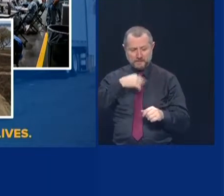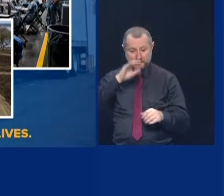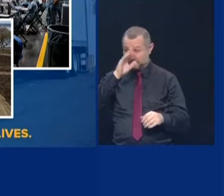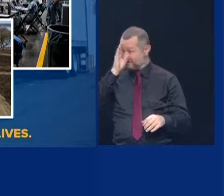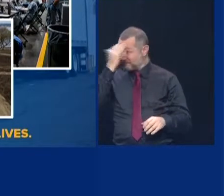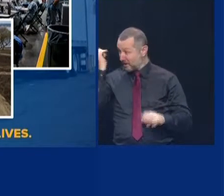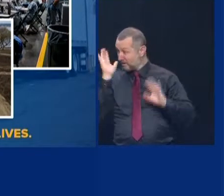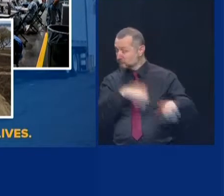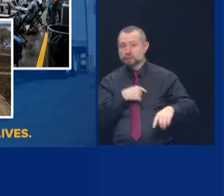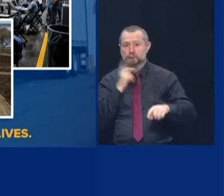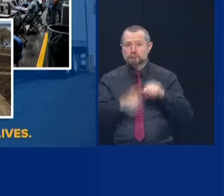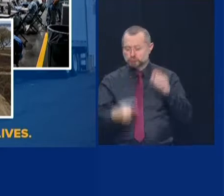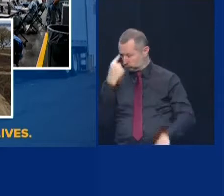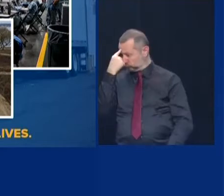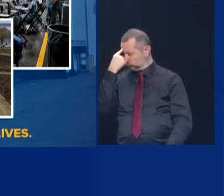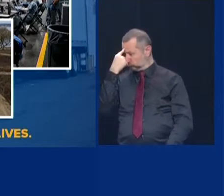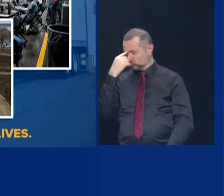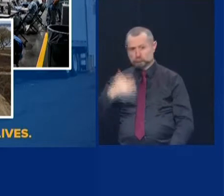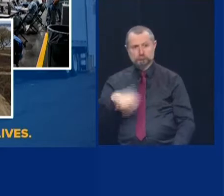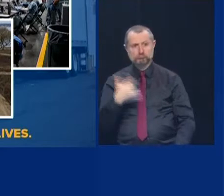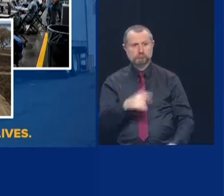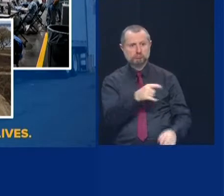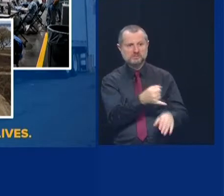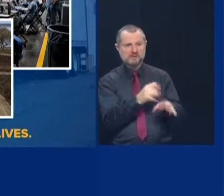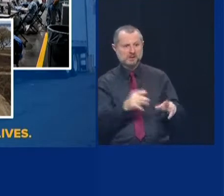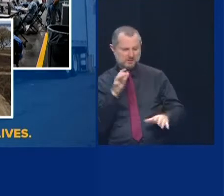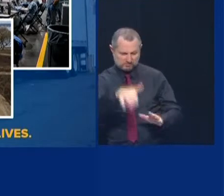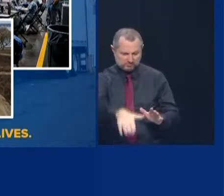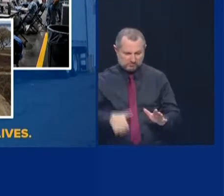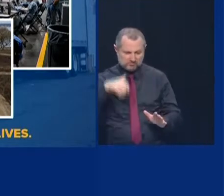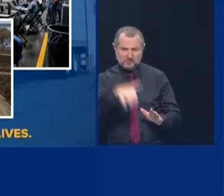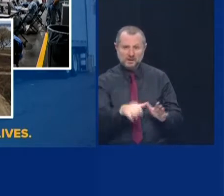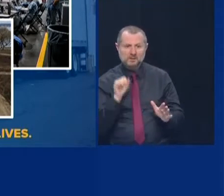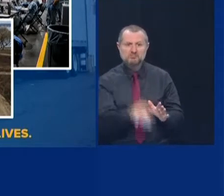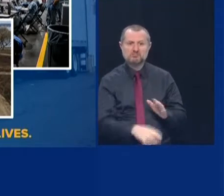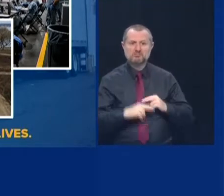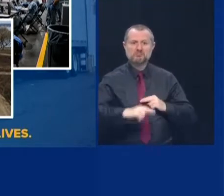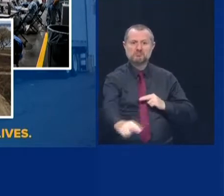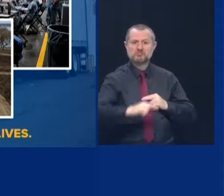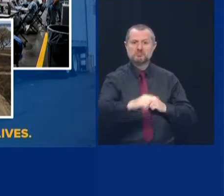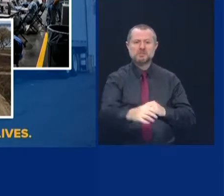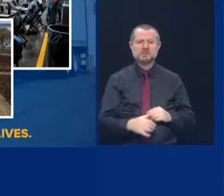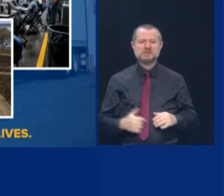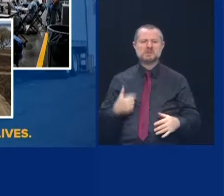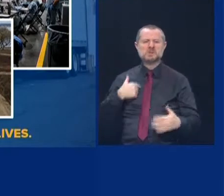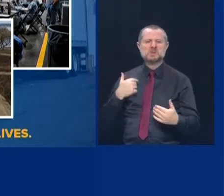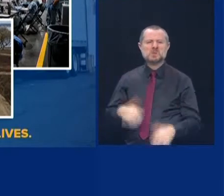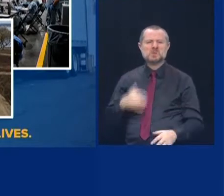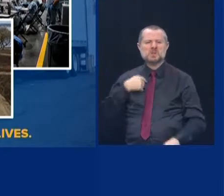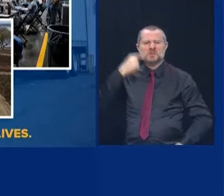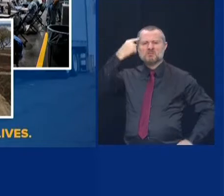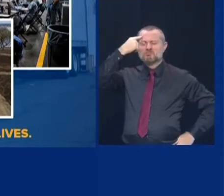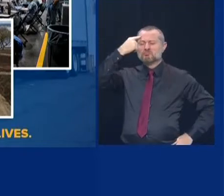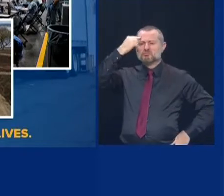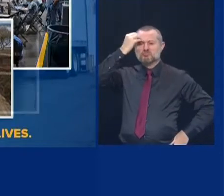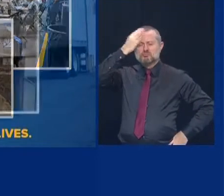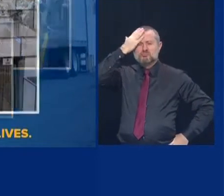BURYING PEOPLE ON HART ISLAND. I MEAN HOW DO WE NOT REMEMBER